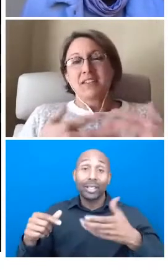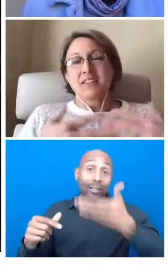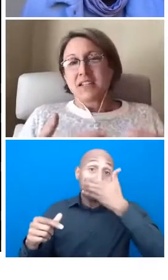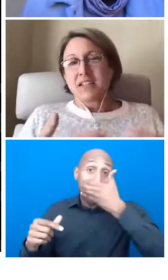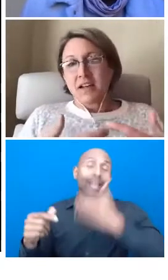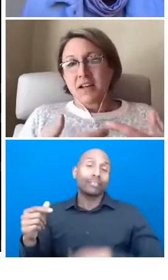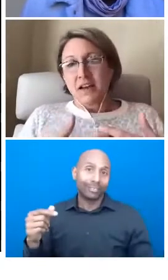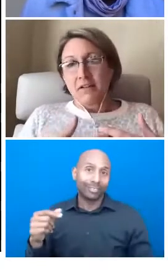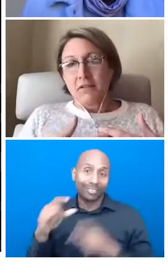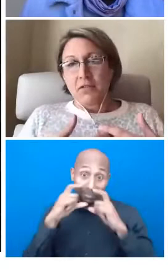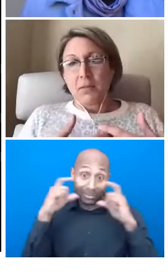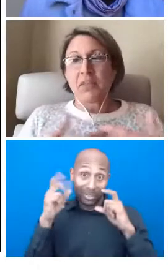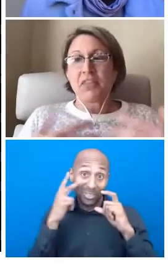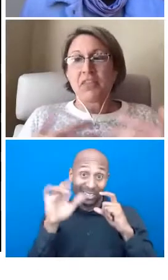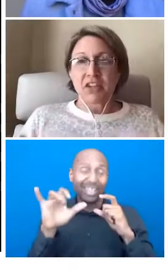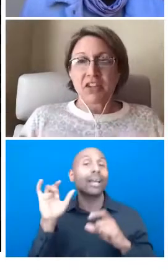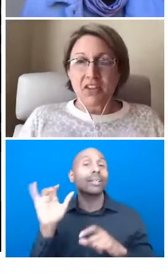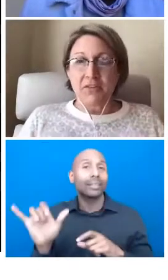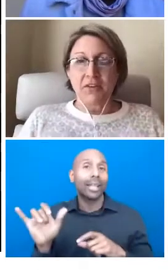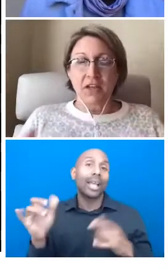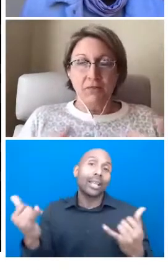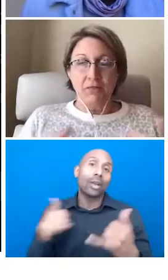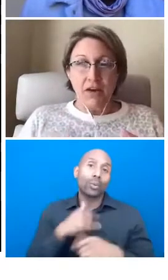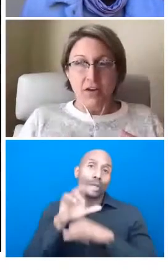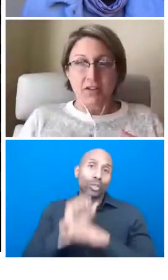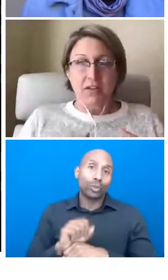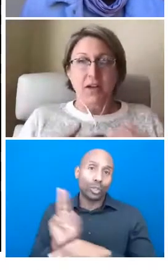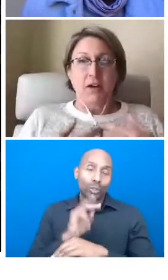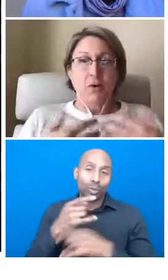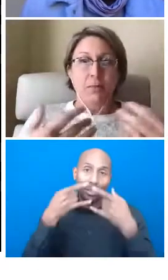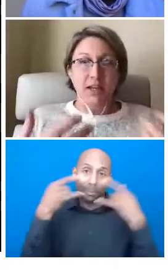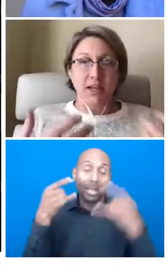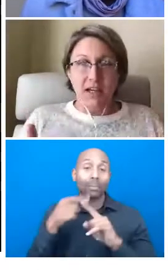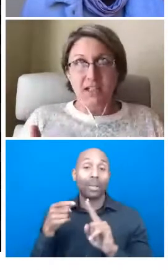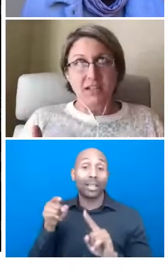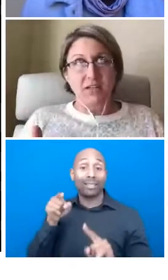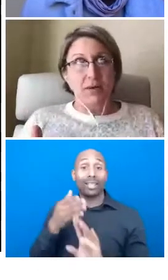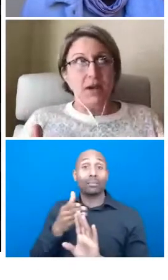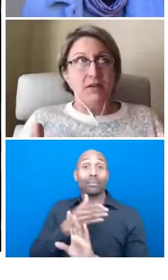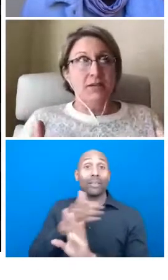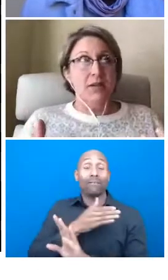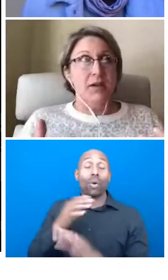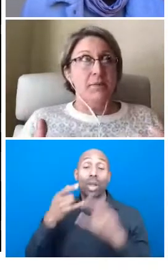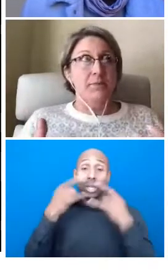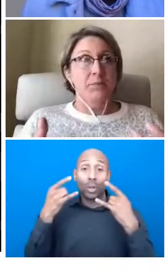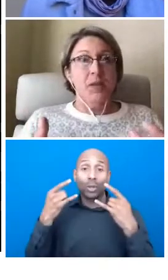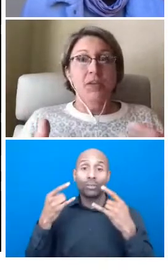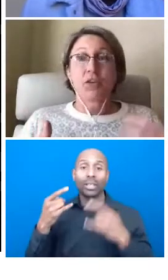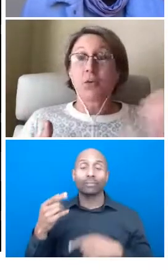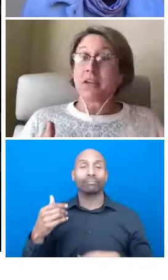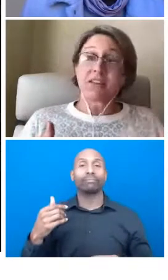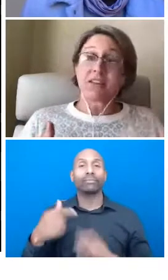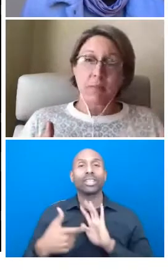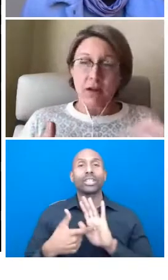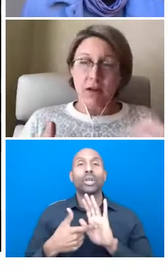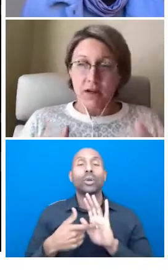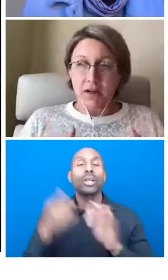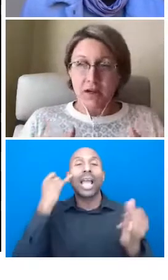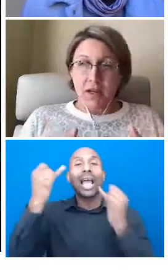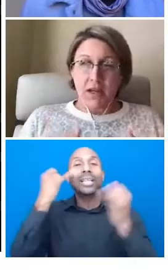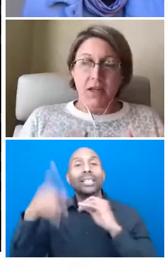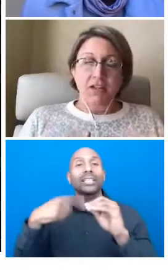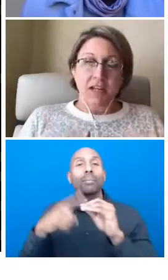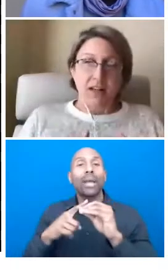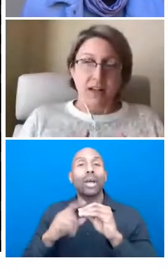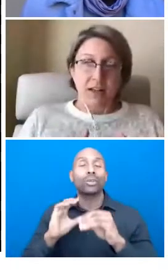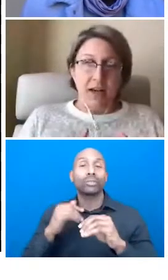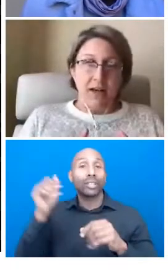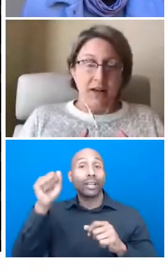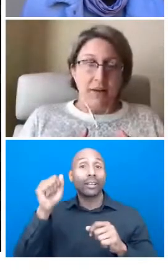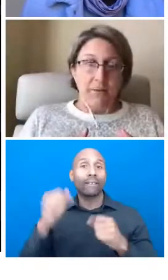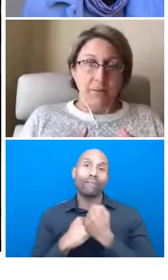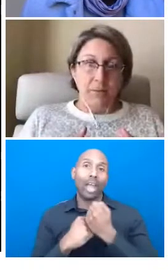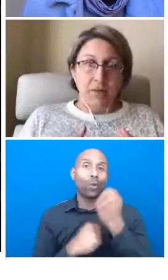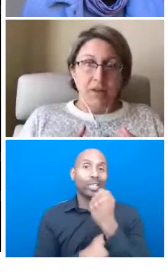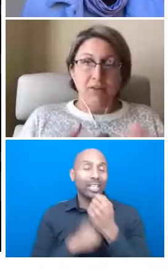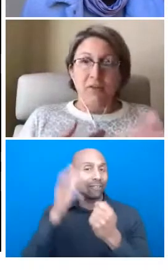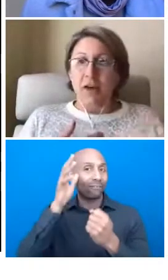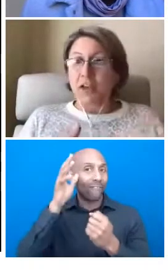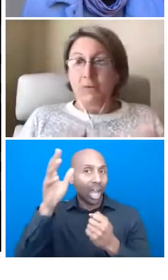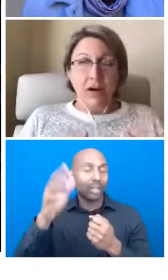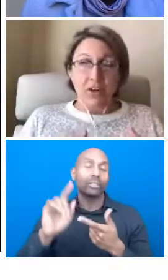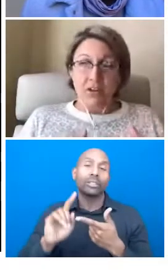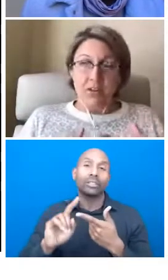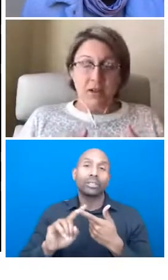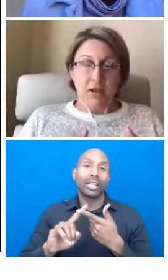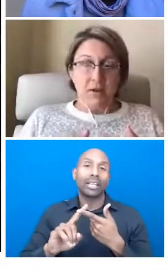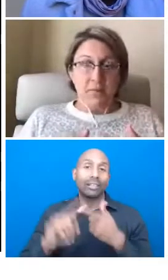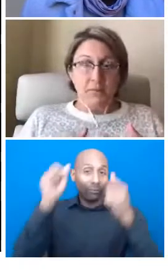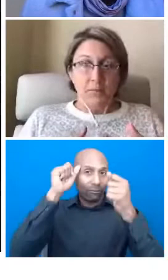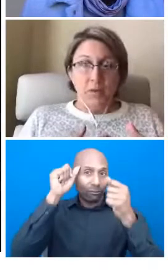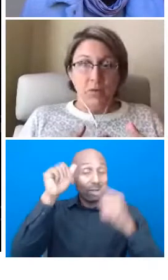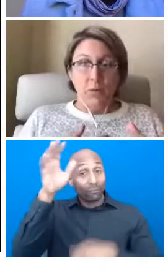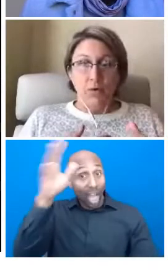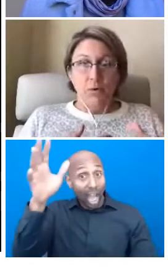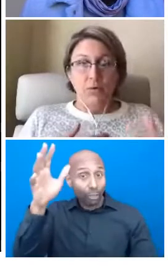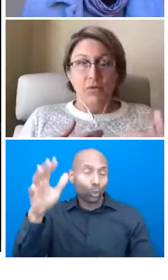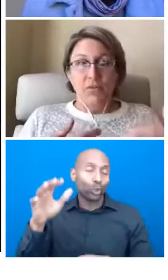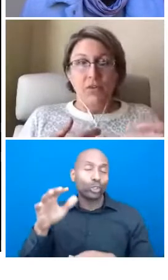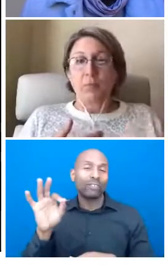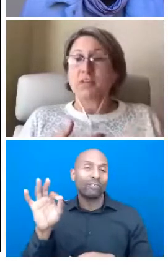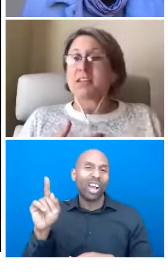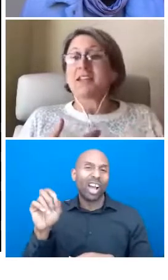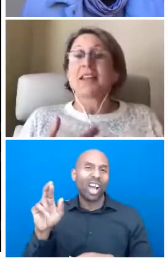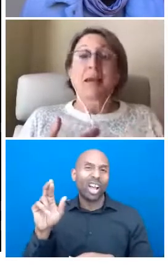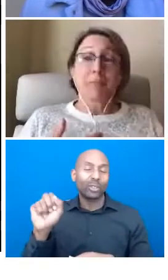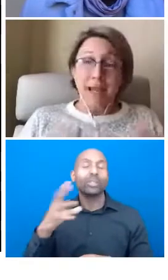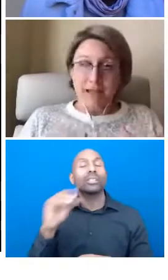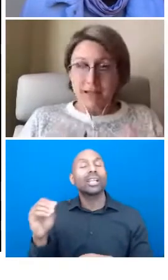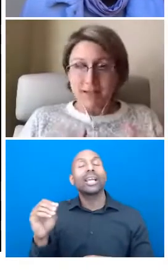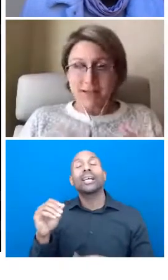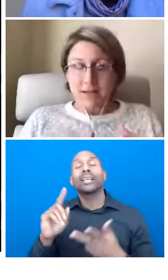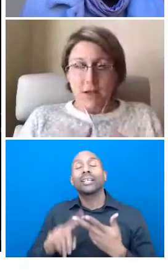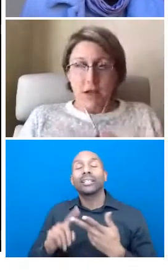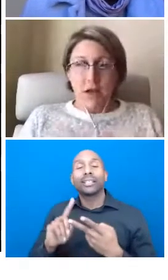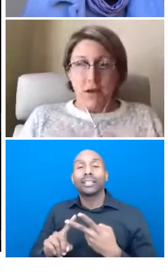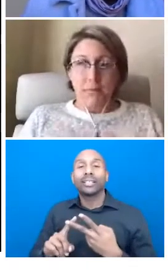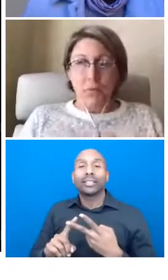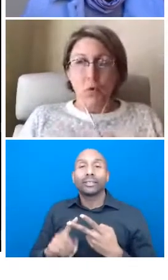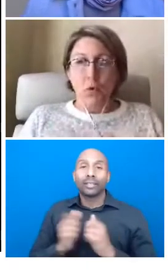This is about understanding that the founding fathers are presented like bandits.